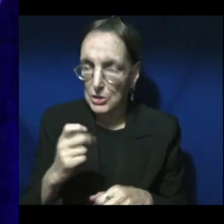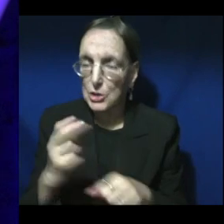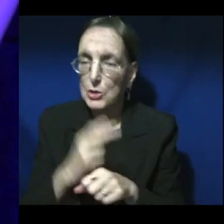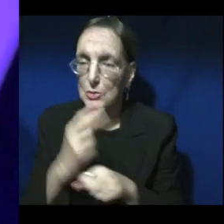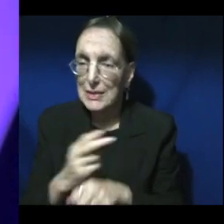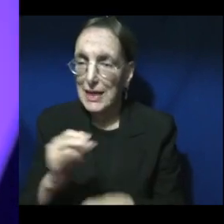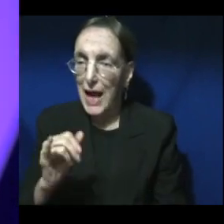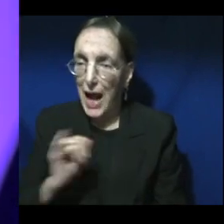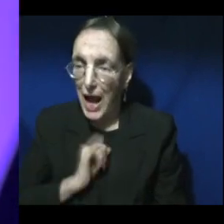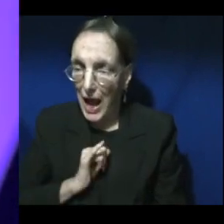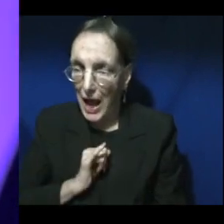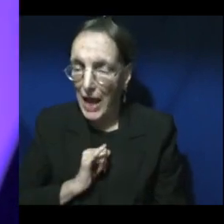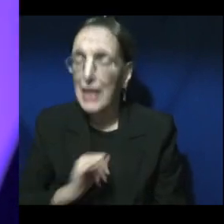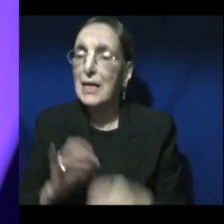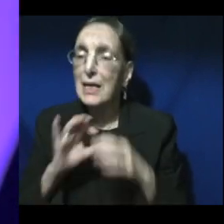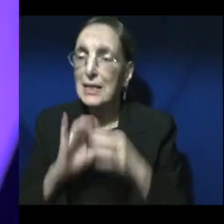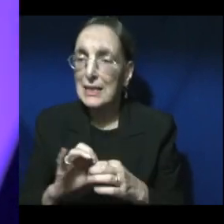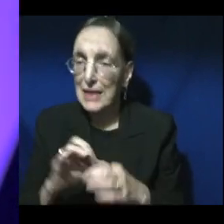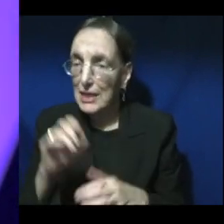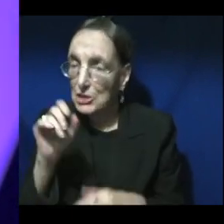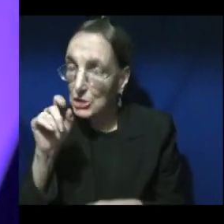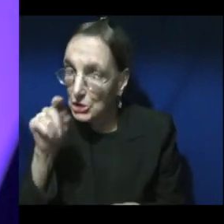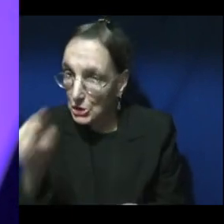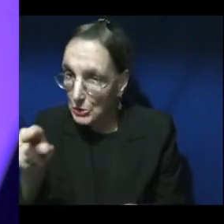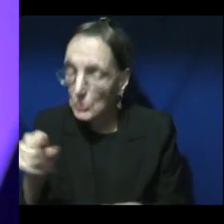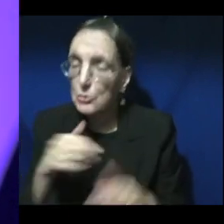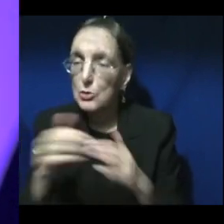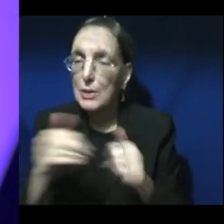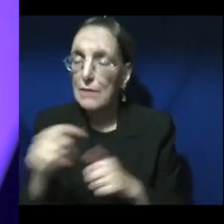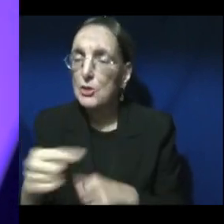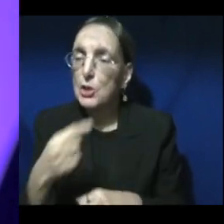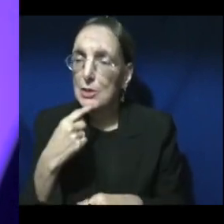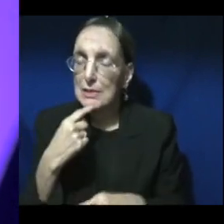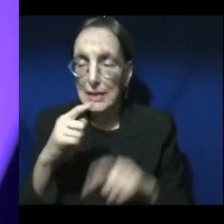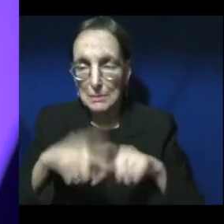whether you want to do that or not, right? So what’s nice about “results show” is it says,